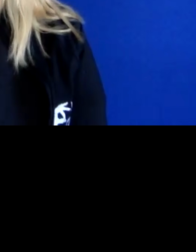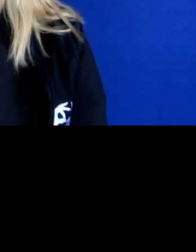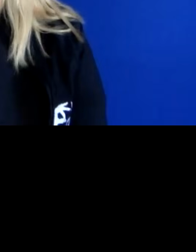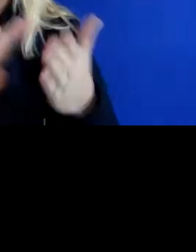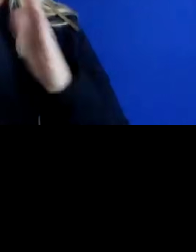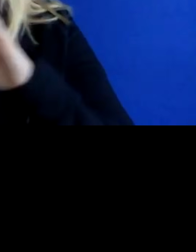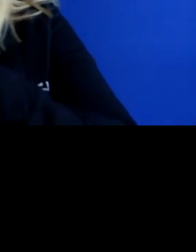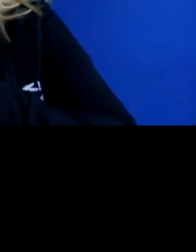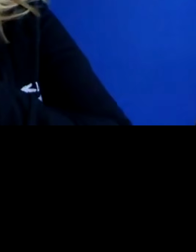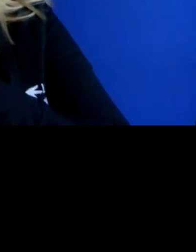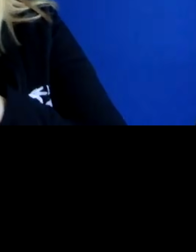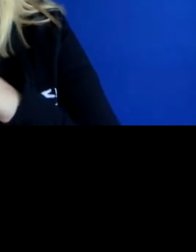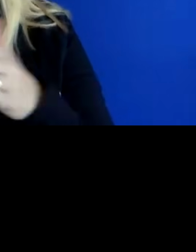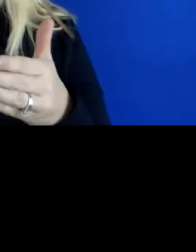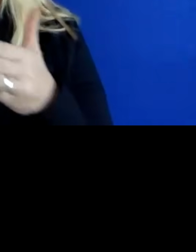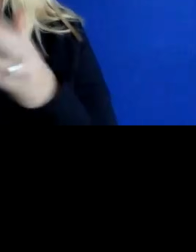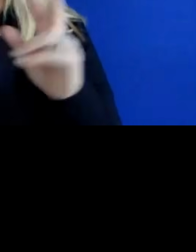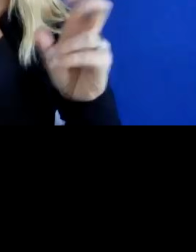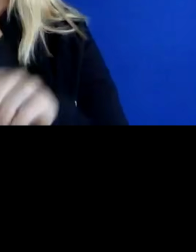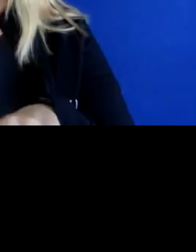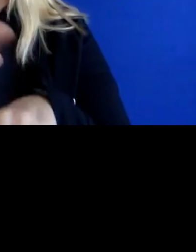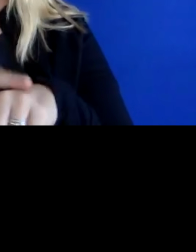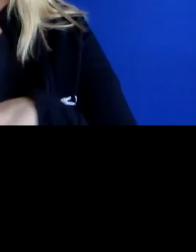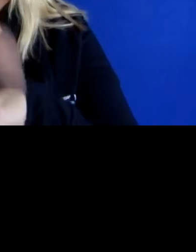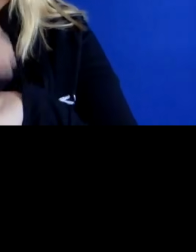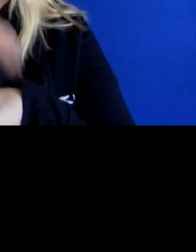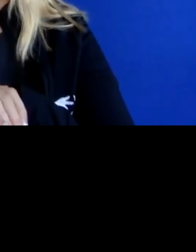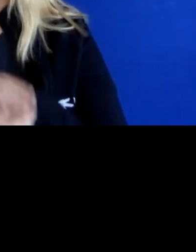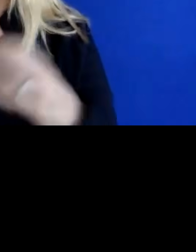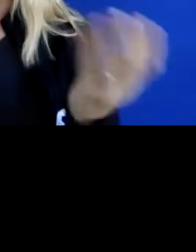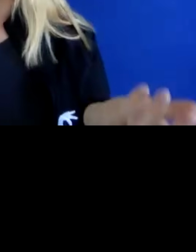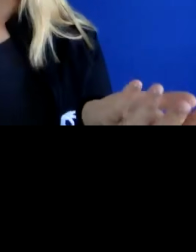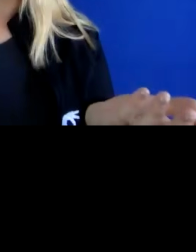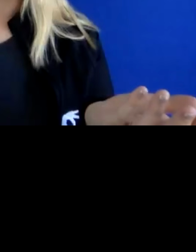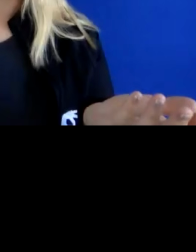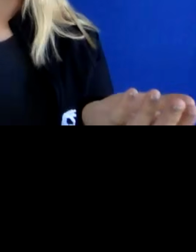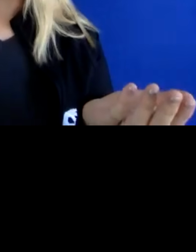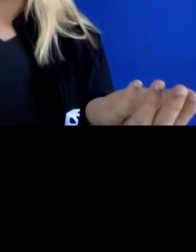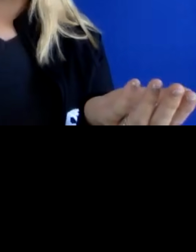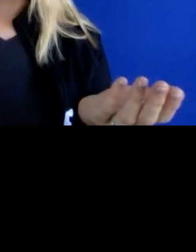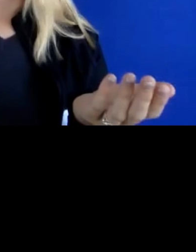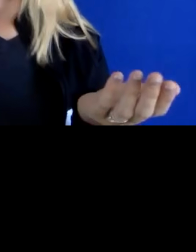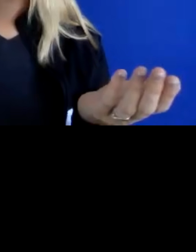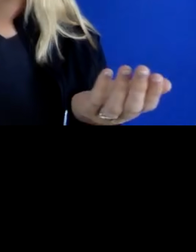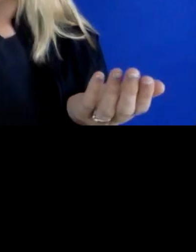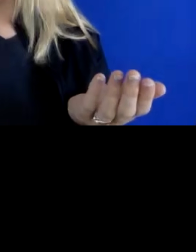So if anybody in the audience knows, I would love to hear about this. And Zsolt says, "this was great! Thanks."